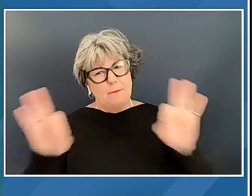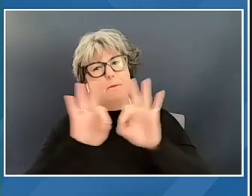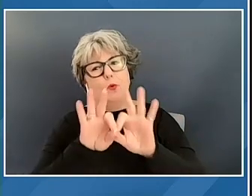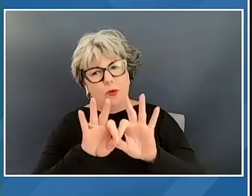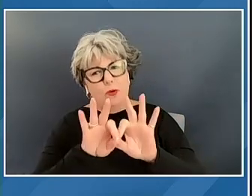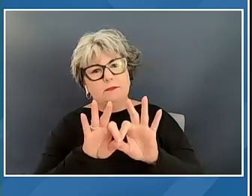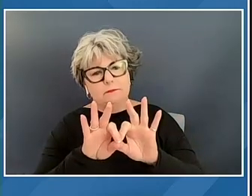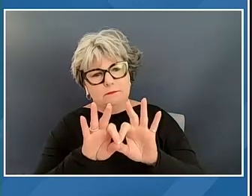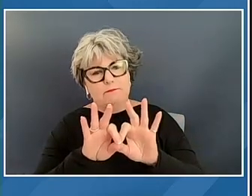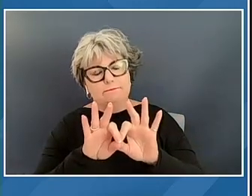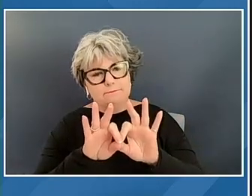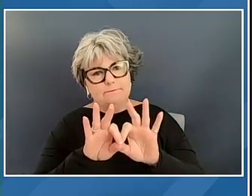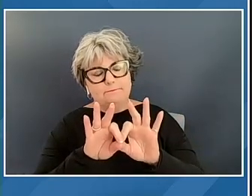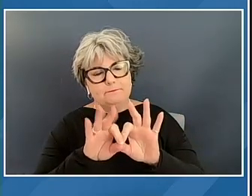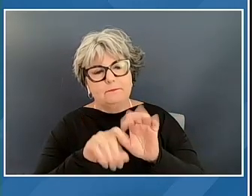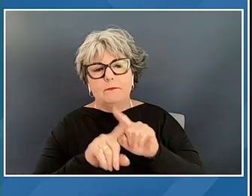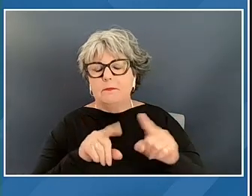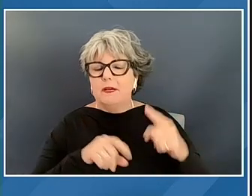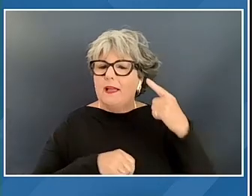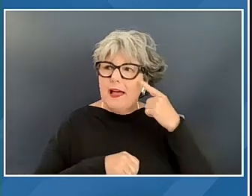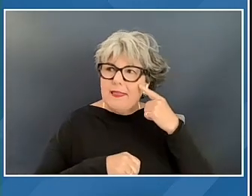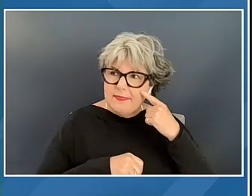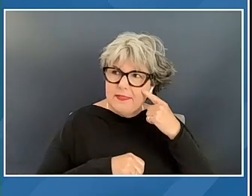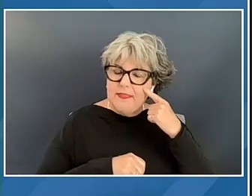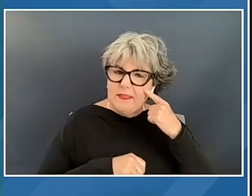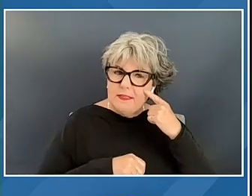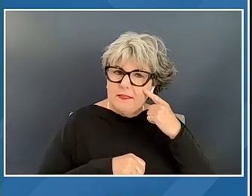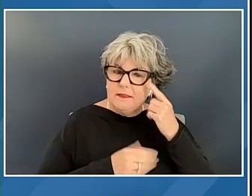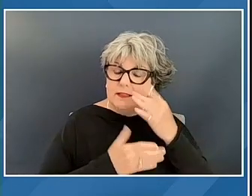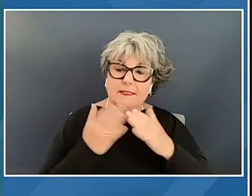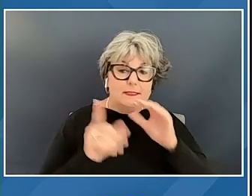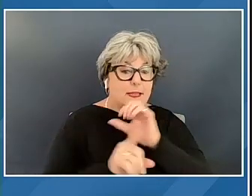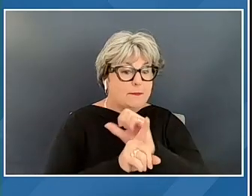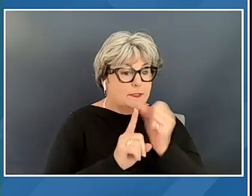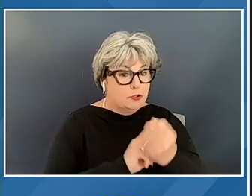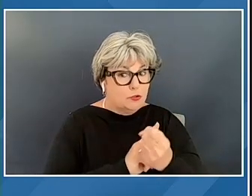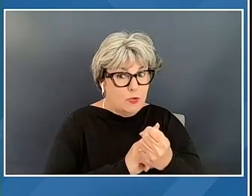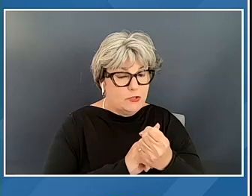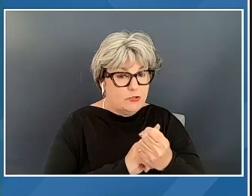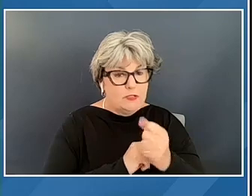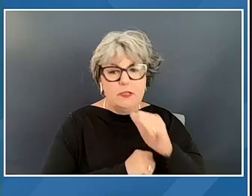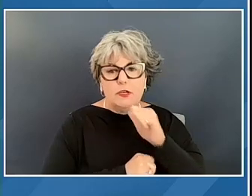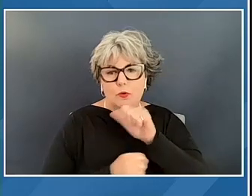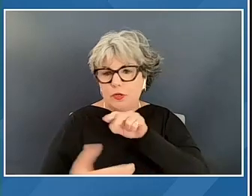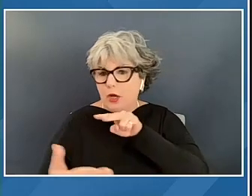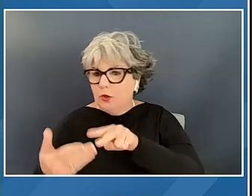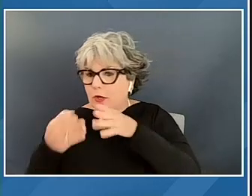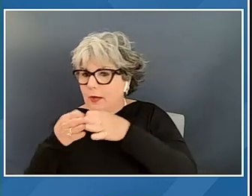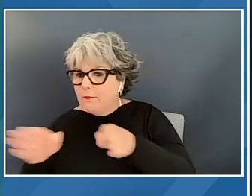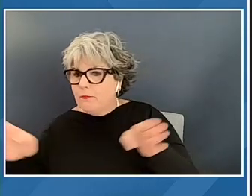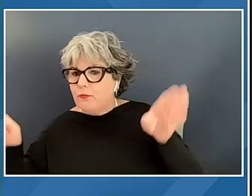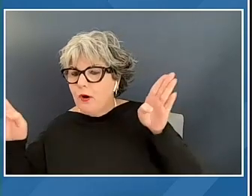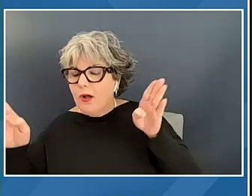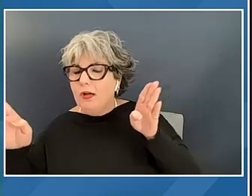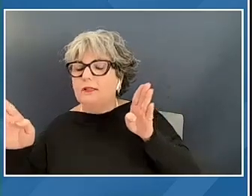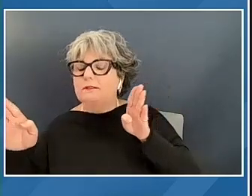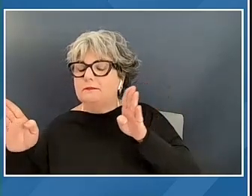I do think that in some situations, while we're not looking at broad-based debt cancellation, that doesn't mean that in